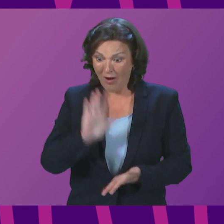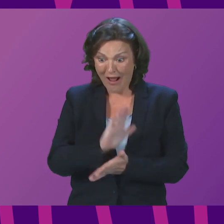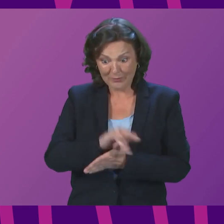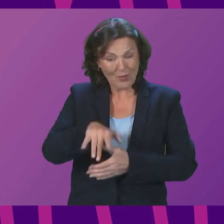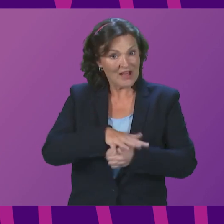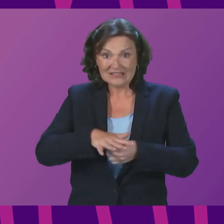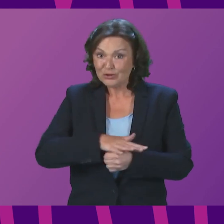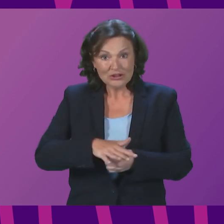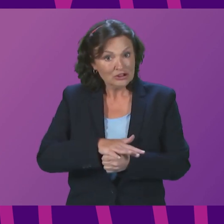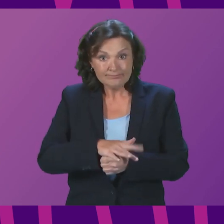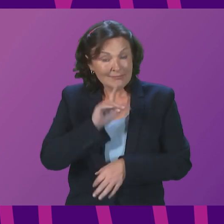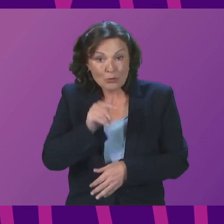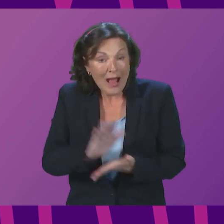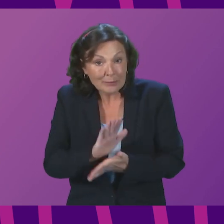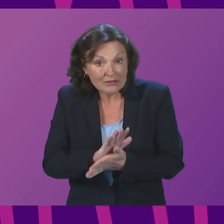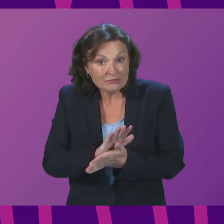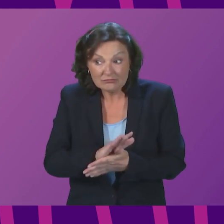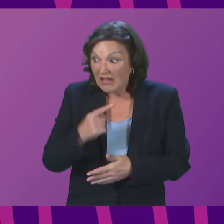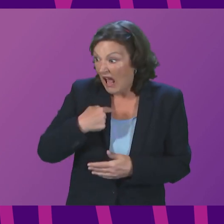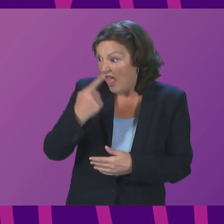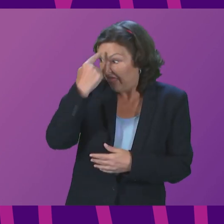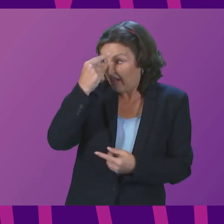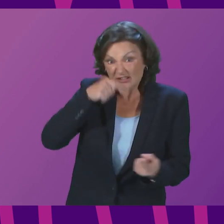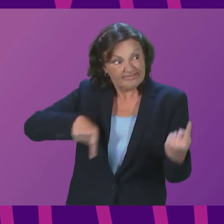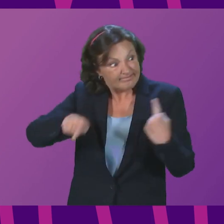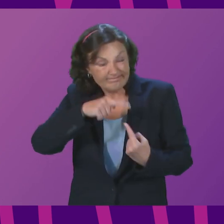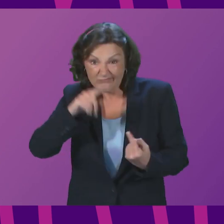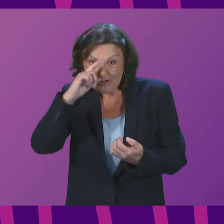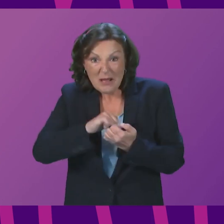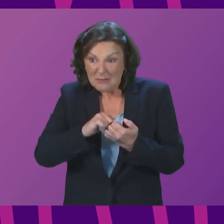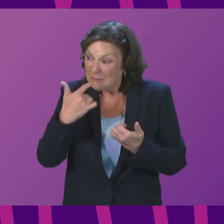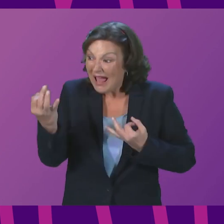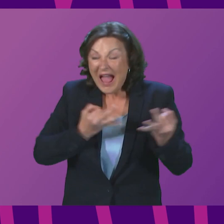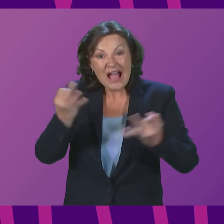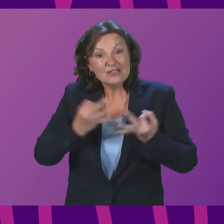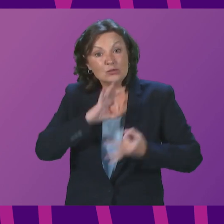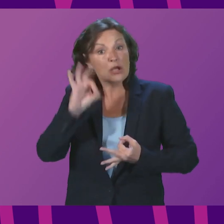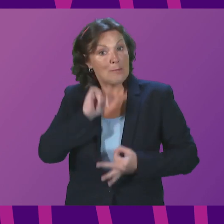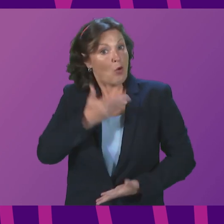I was not comfortable with it—as people could probably see—when I answered questions the last time that I was asked about it.